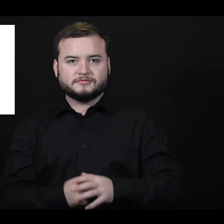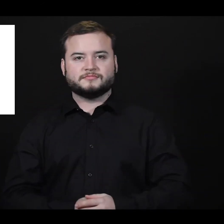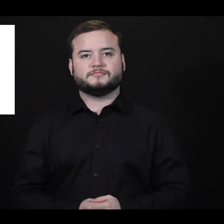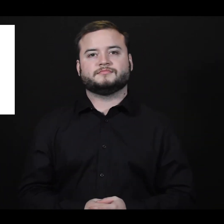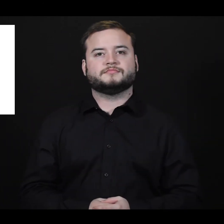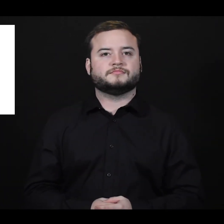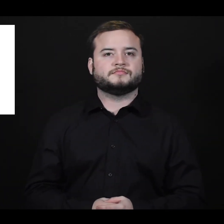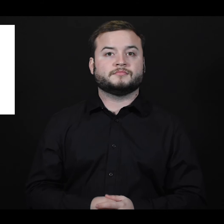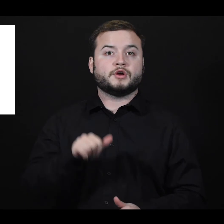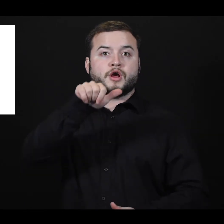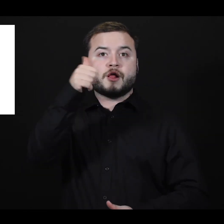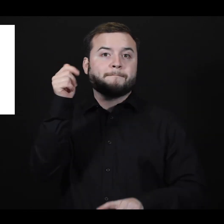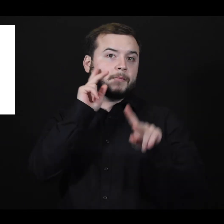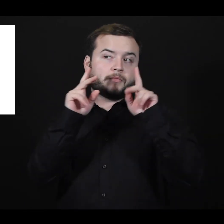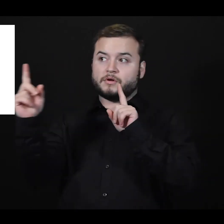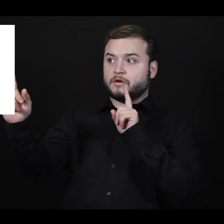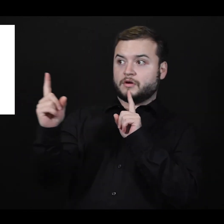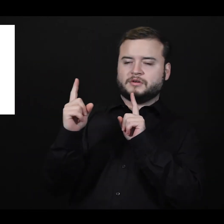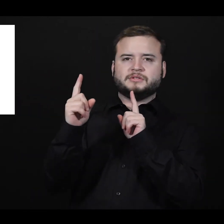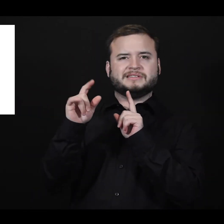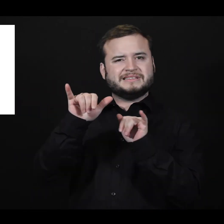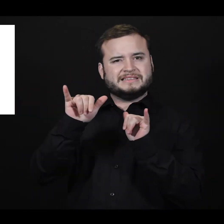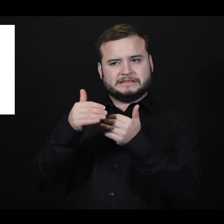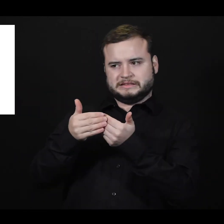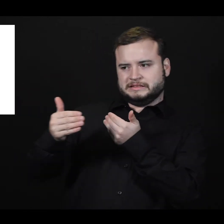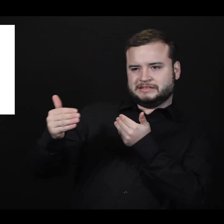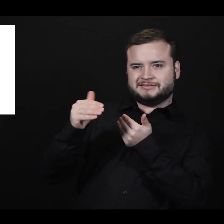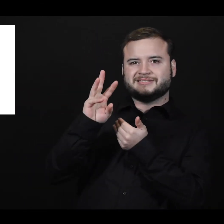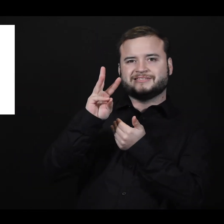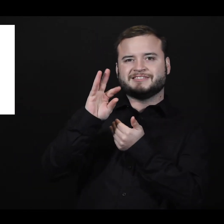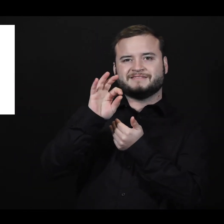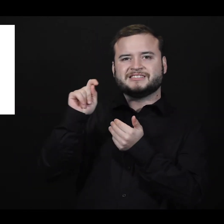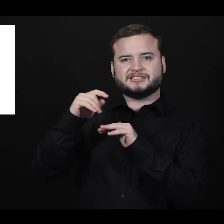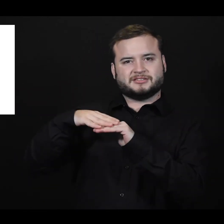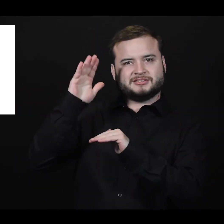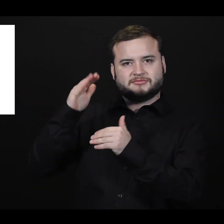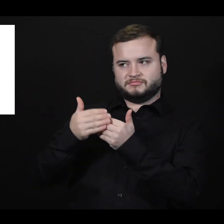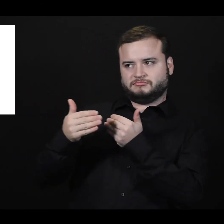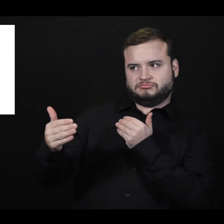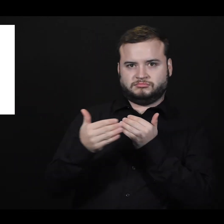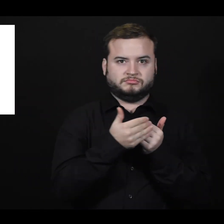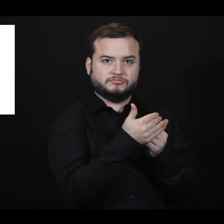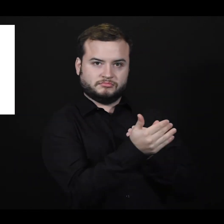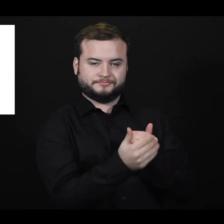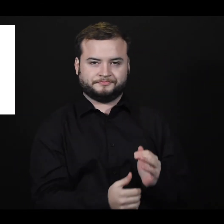Stay at least 6 feet away from other people.